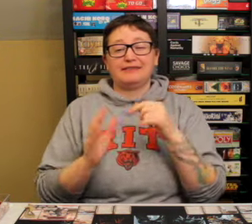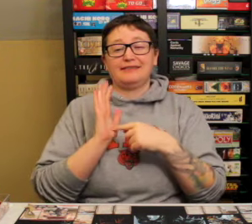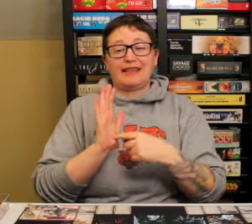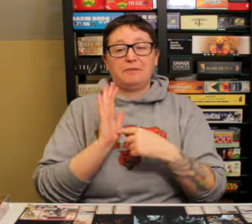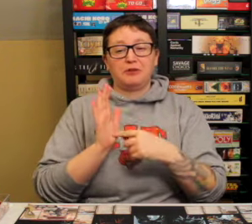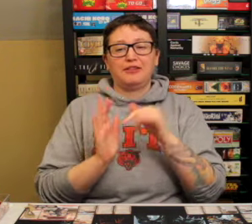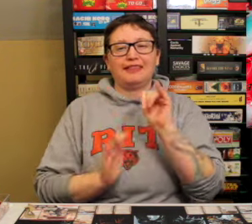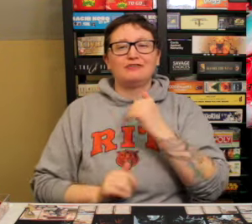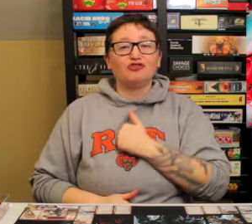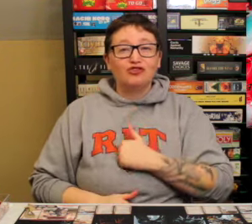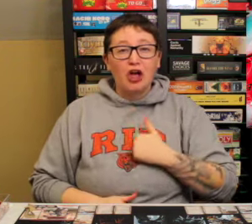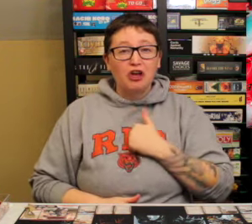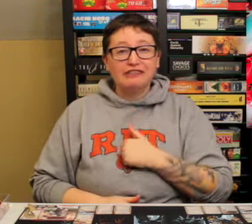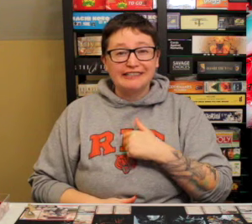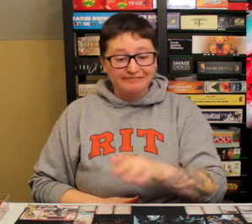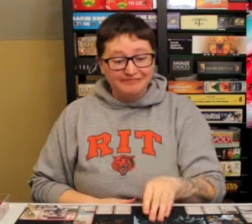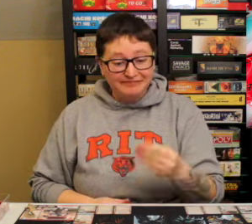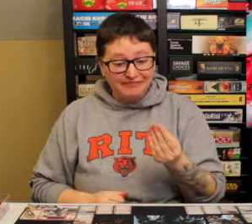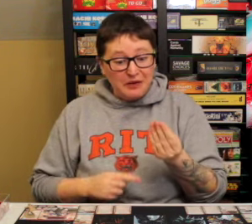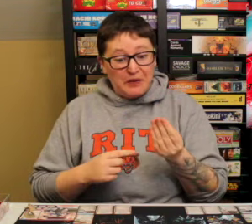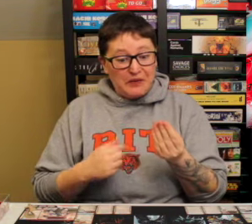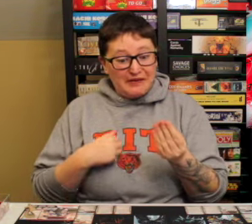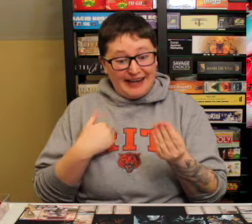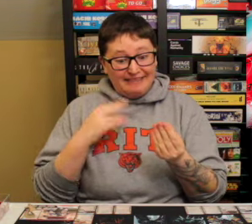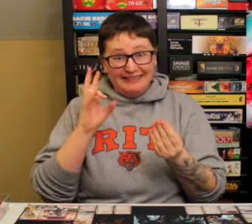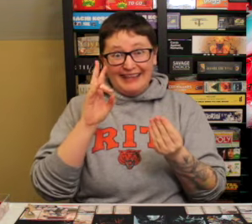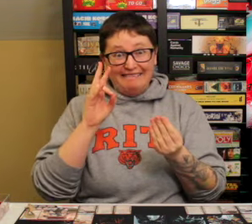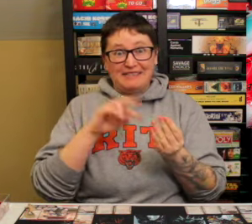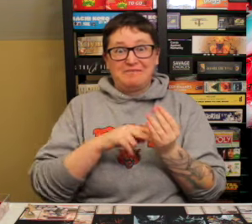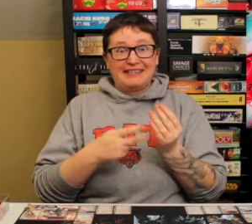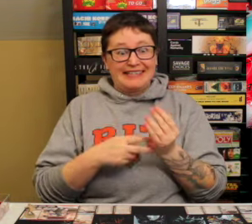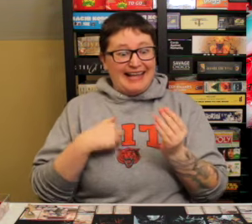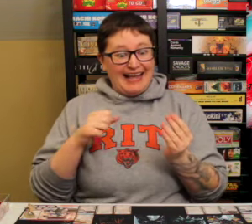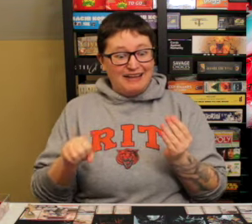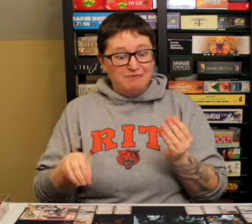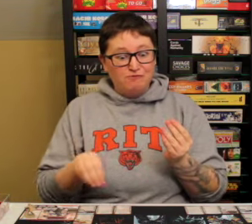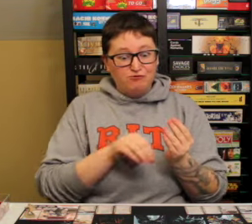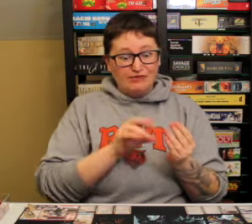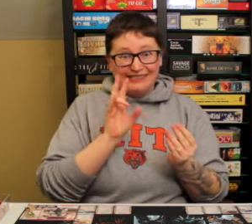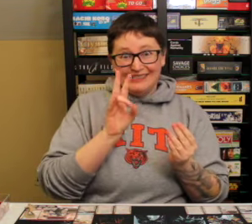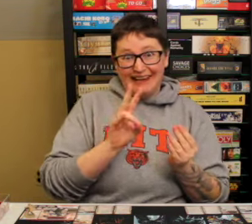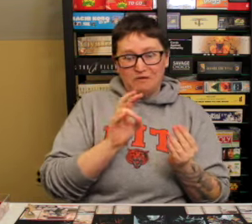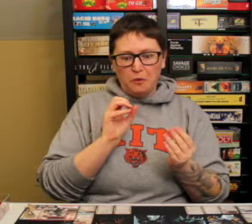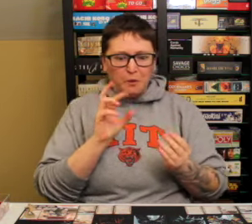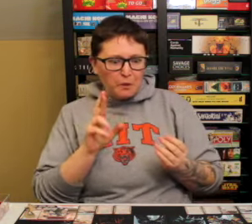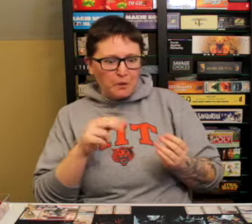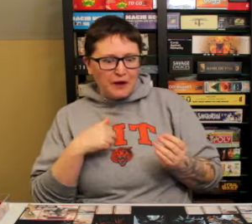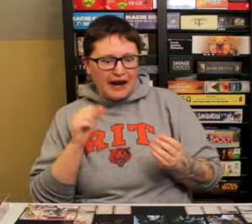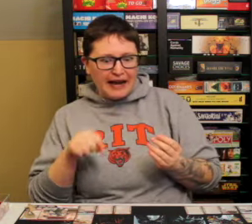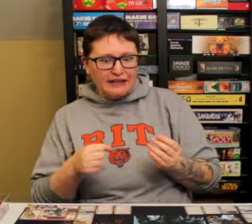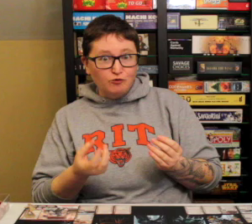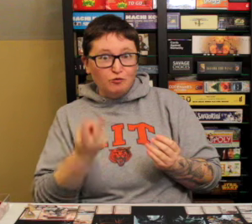I'd say the most common types would be Sorry. I'll find something move seven... move seven spaces